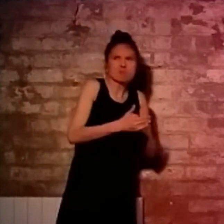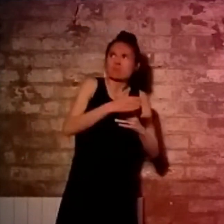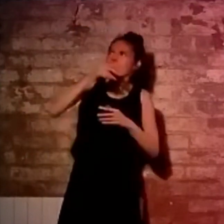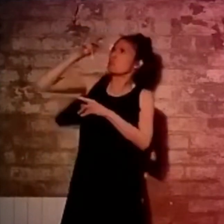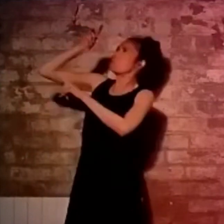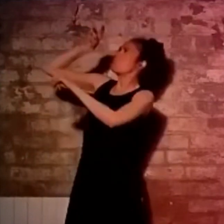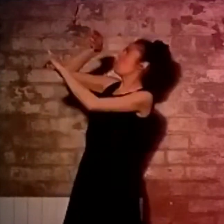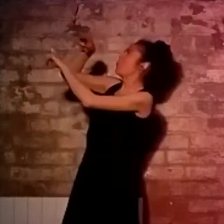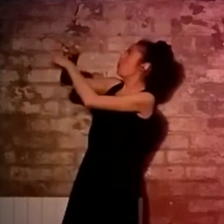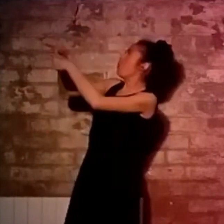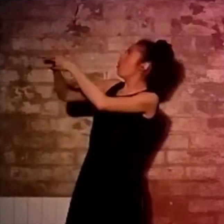Tis a prospect.